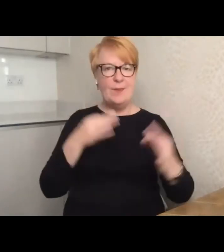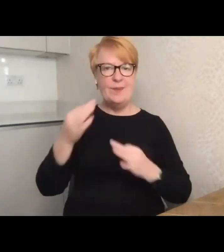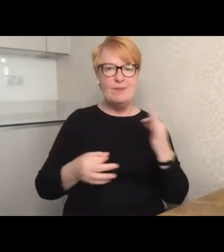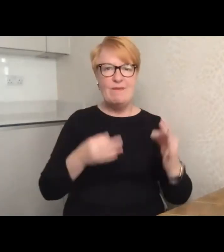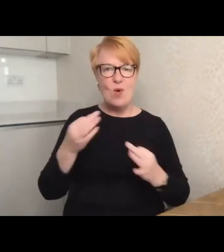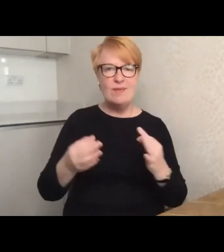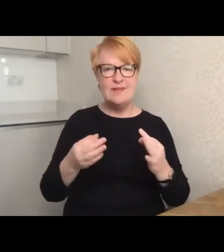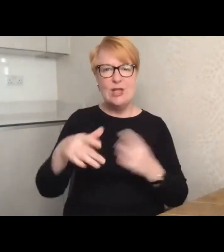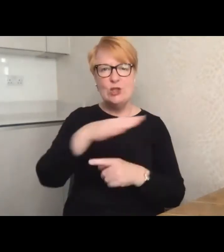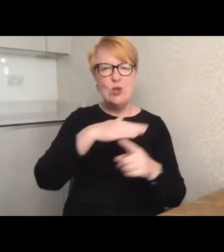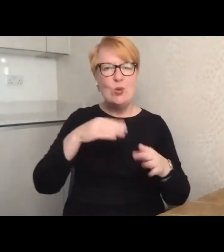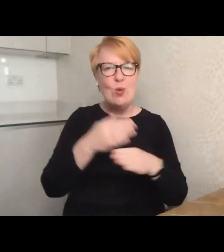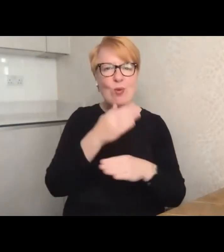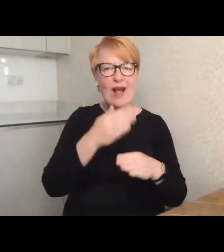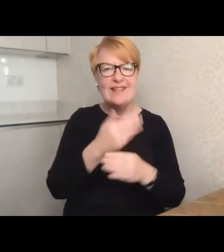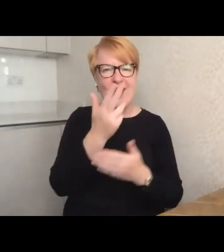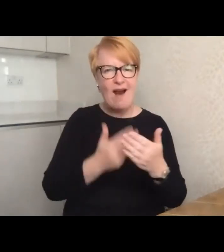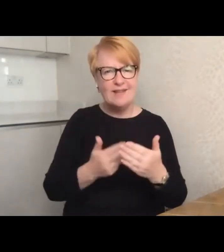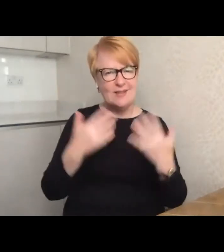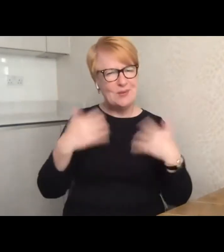it's great just to see a whole range of people joining us.